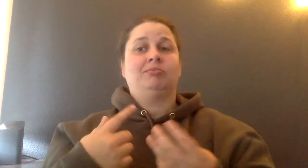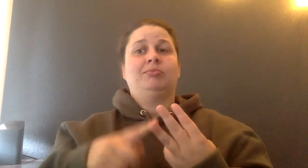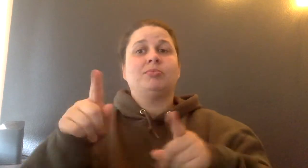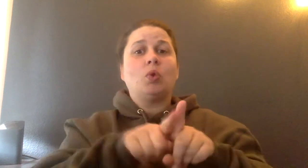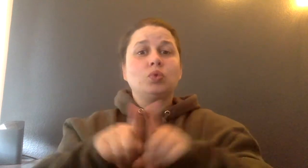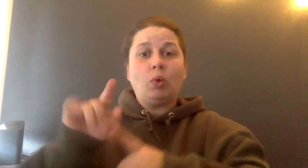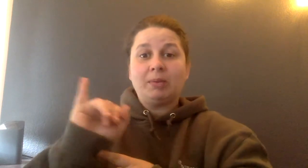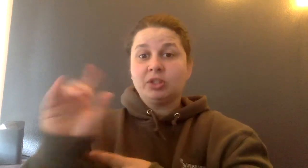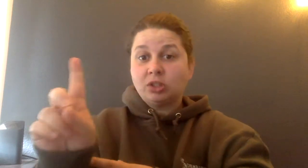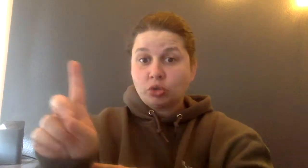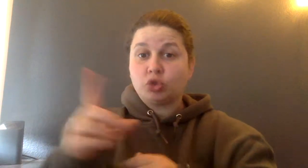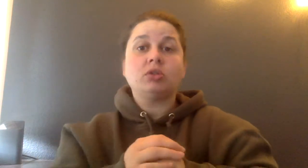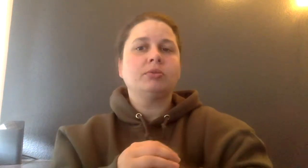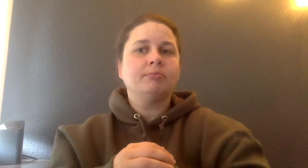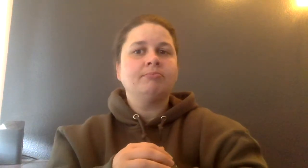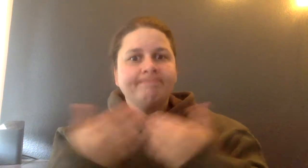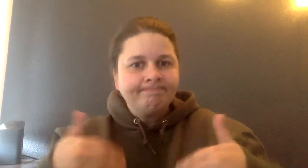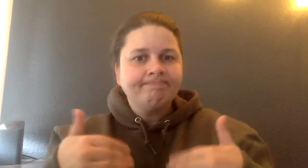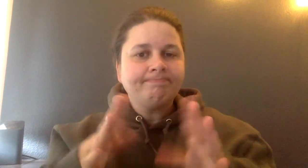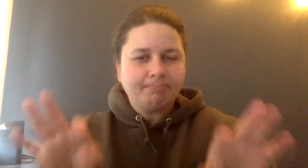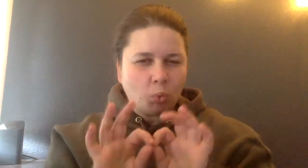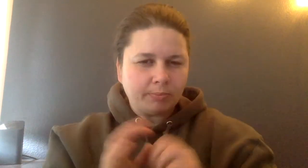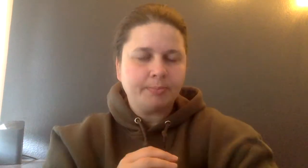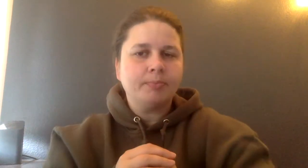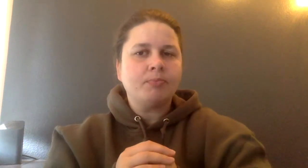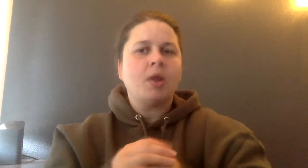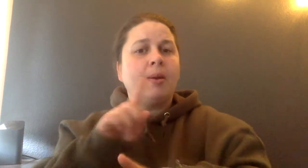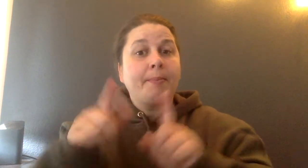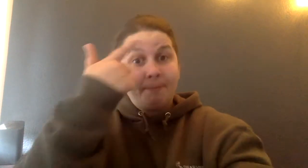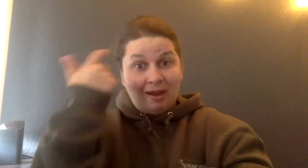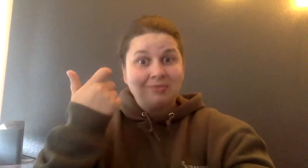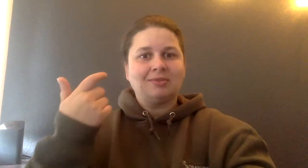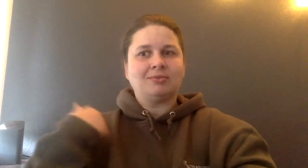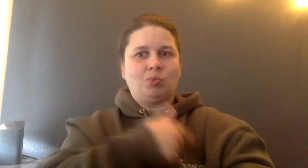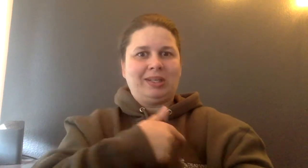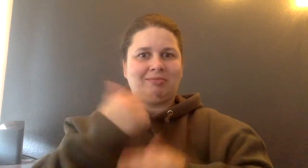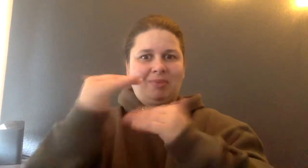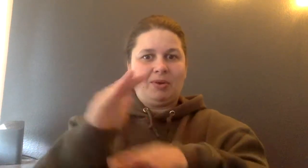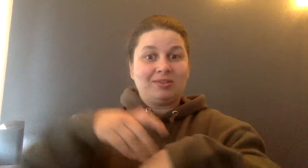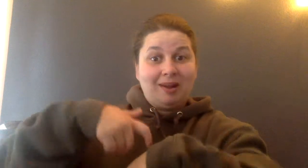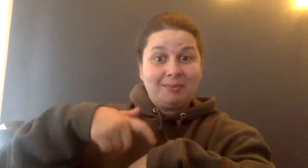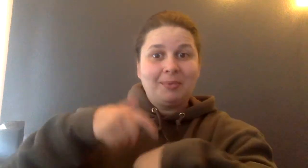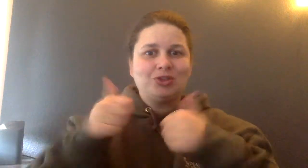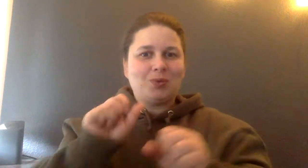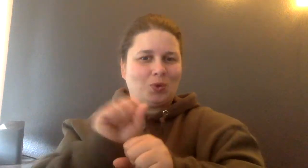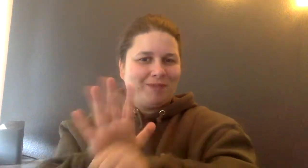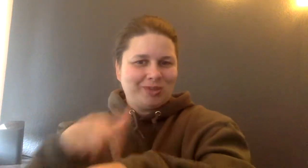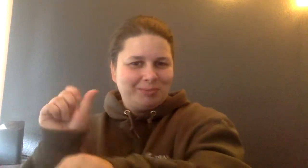We are also committed to working on providing image descriptions for our images and vlogs These are all very important aspects of what we do. But because we work full time, we haven't been able to dedicate ourselves to that.